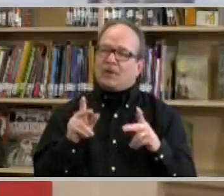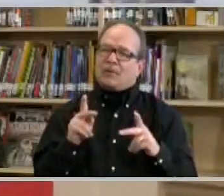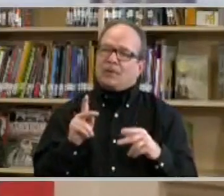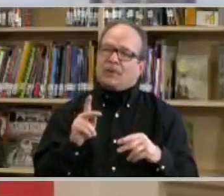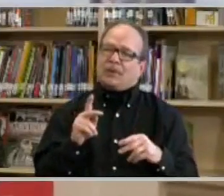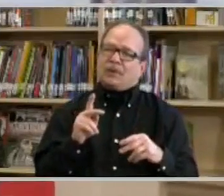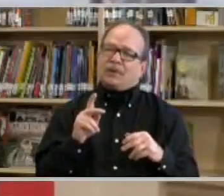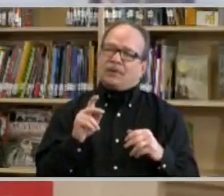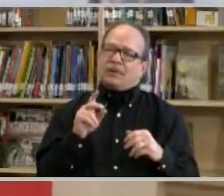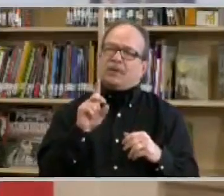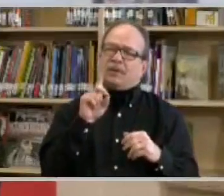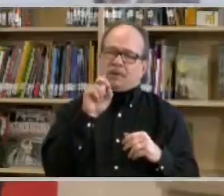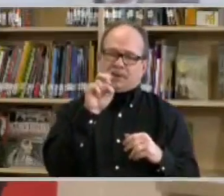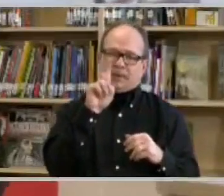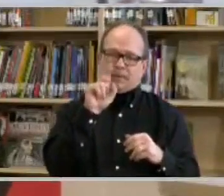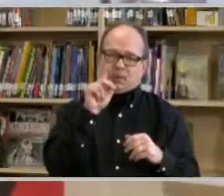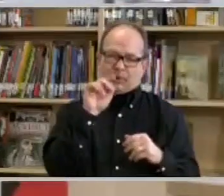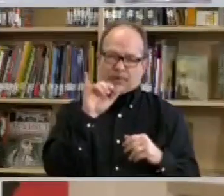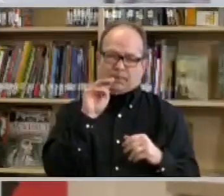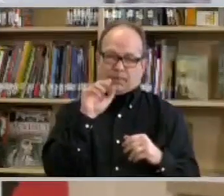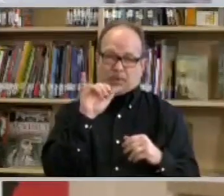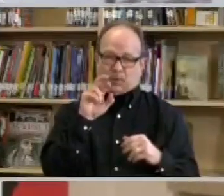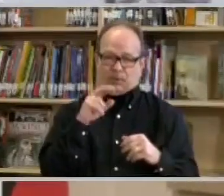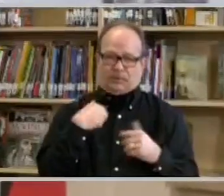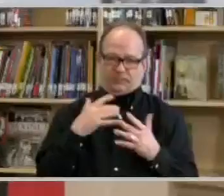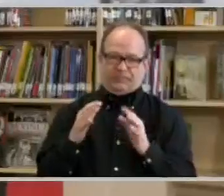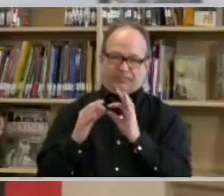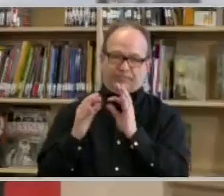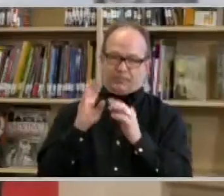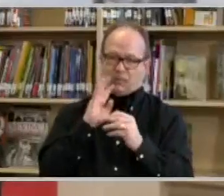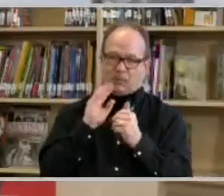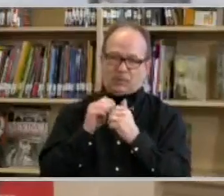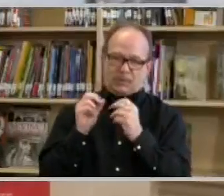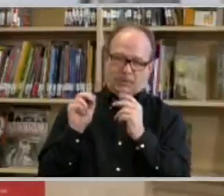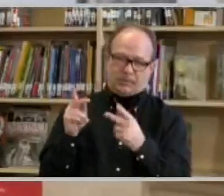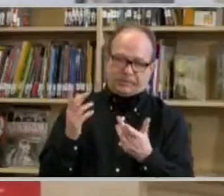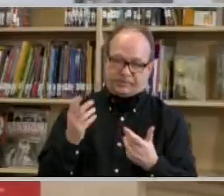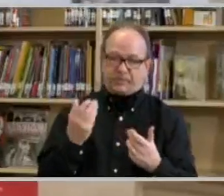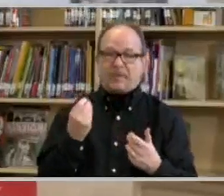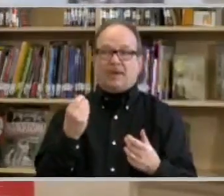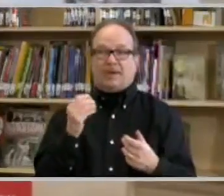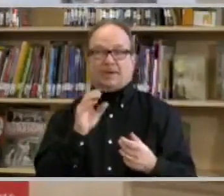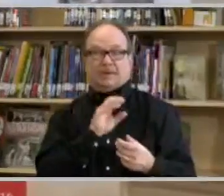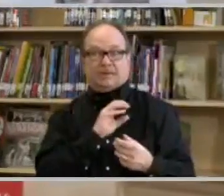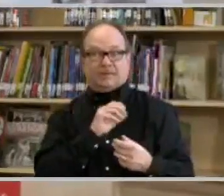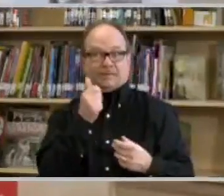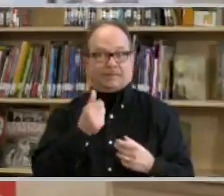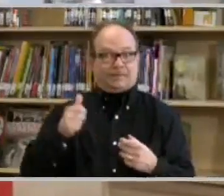SAFETY COMMISSION. I HAD AN OPPORTUNITY WITH DEPUTY MAYOR TO LOOK AT THE NEW POLICE CHIEF THAT THEY'RE TRYING TO